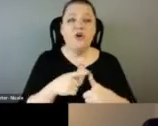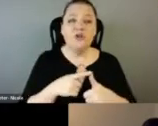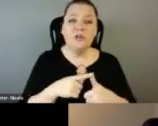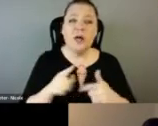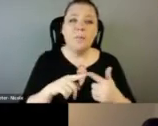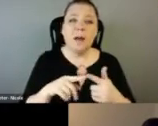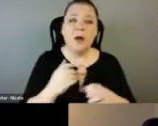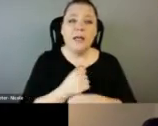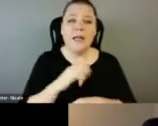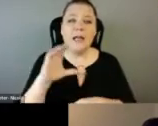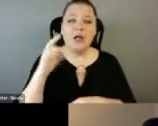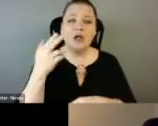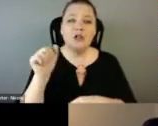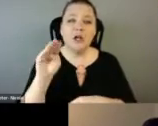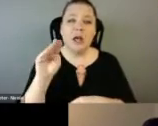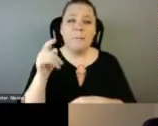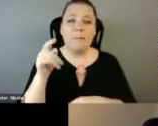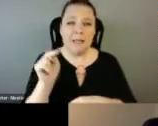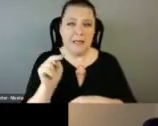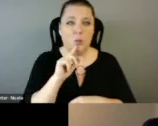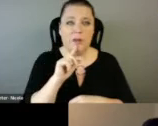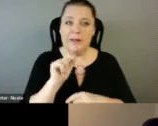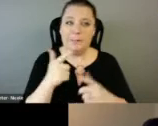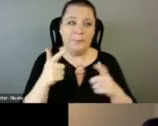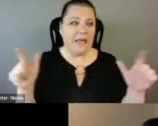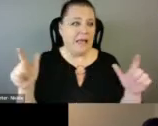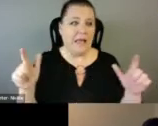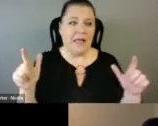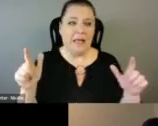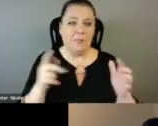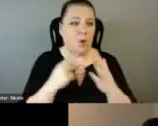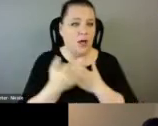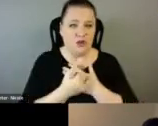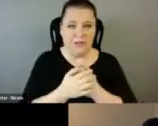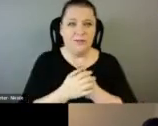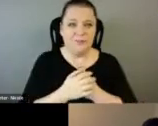champion, this was an enormous project, I feel that we're finally at the pre forming